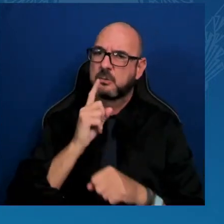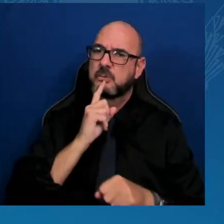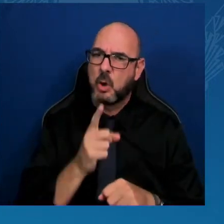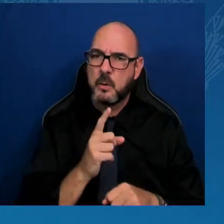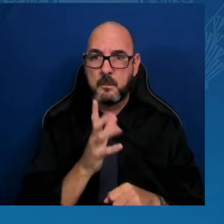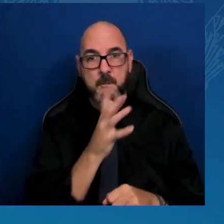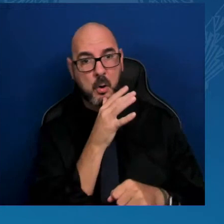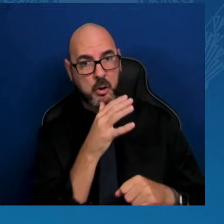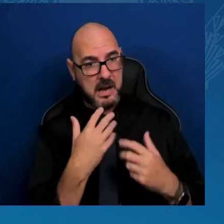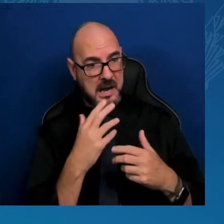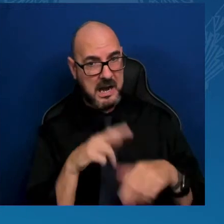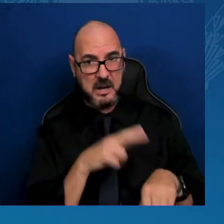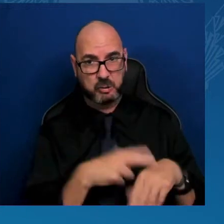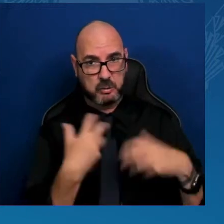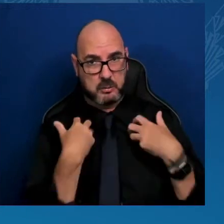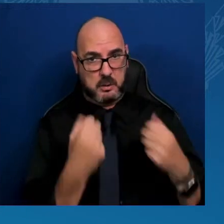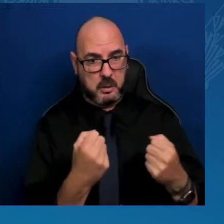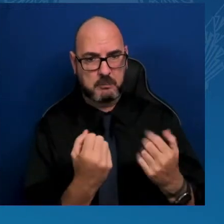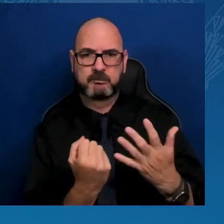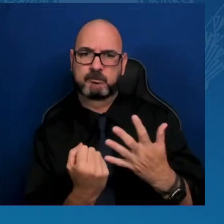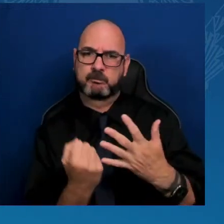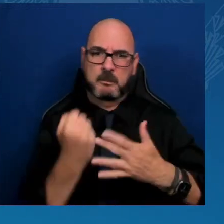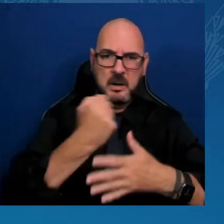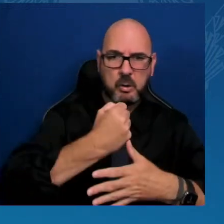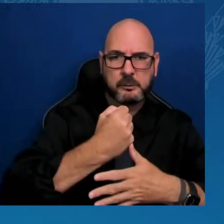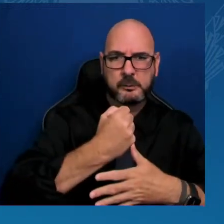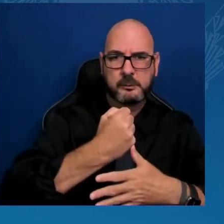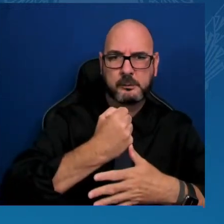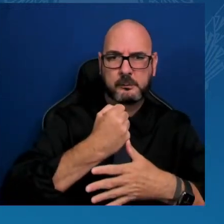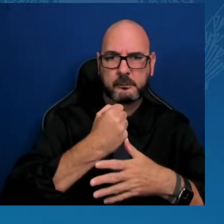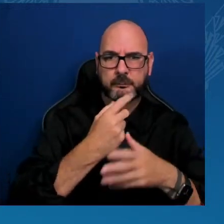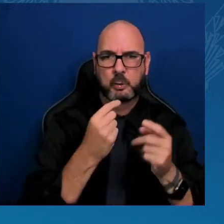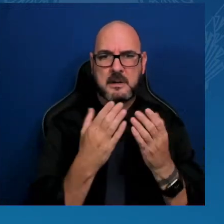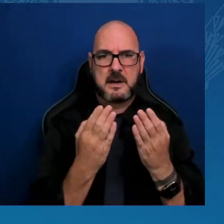coverage through Medicaid from 2 months to 12 months --